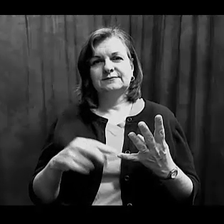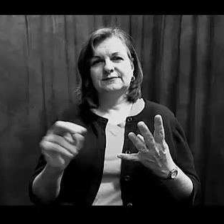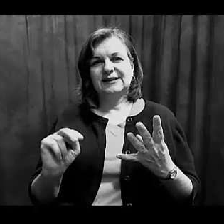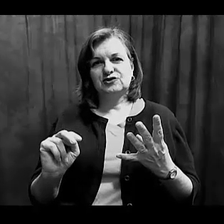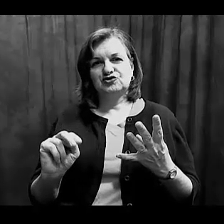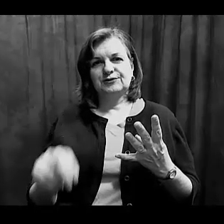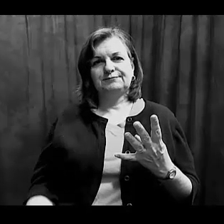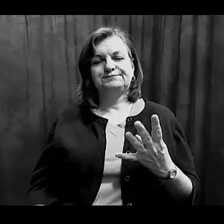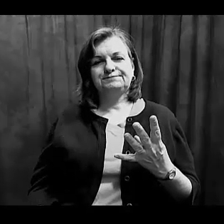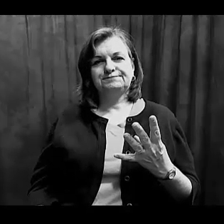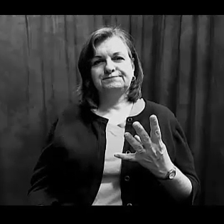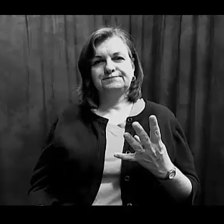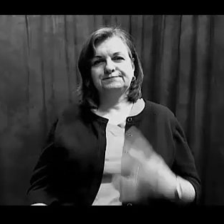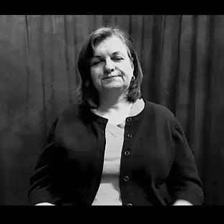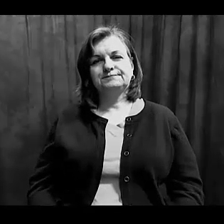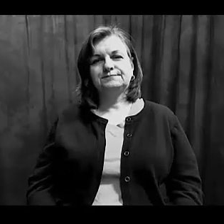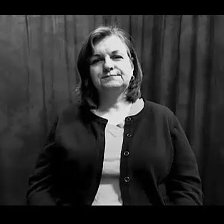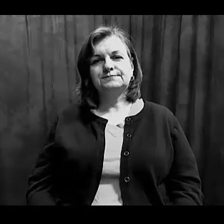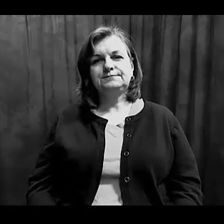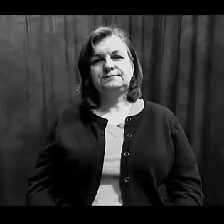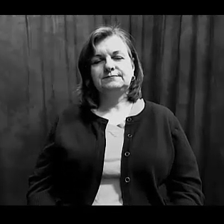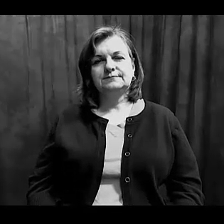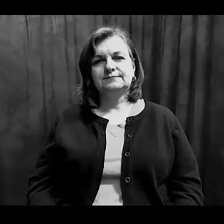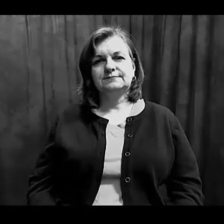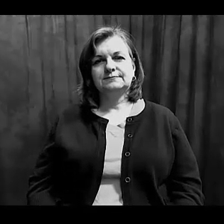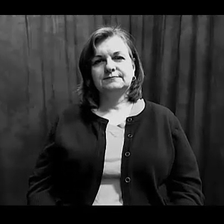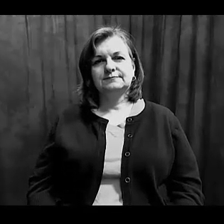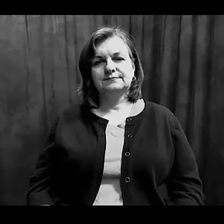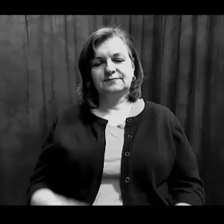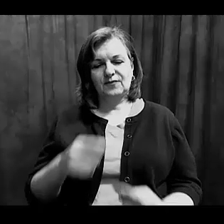hydrogen and nitrogen